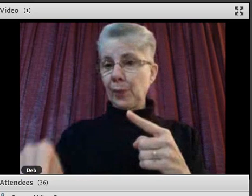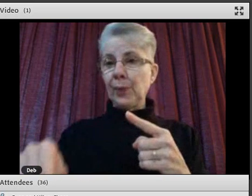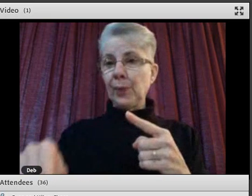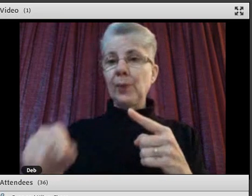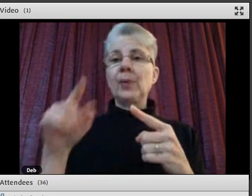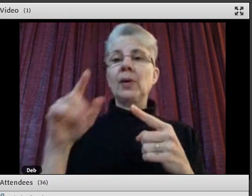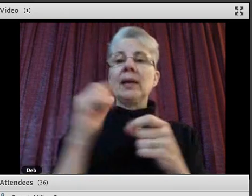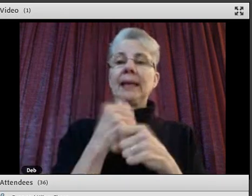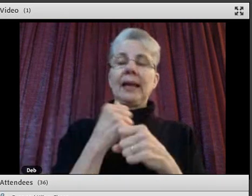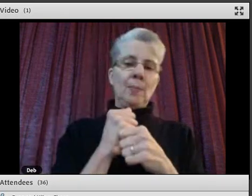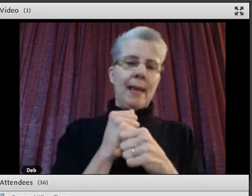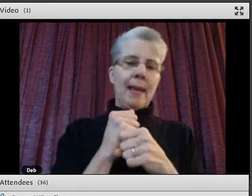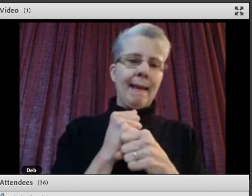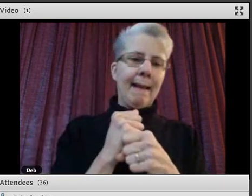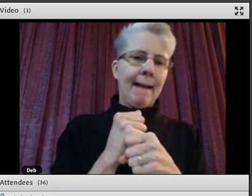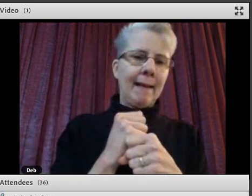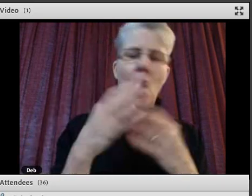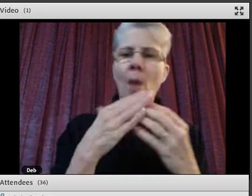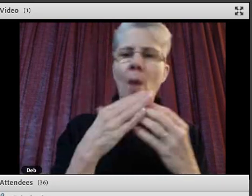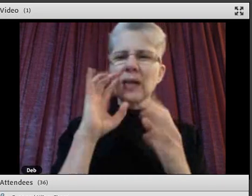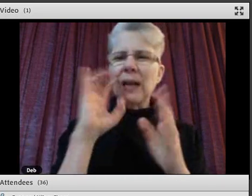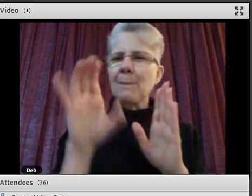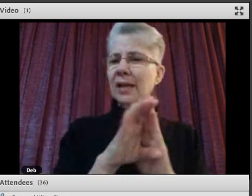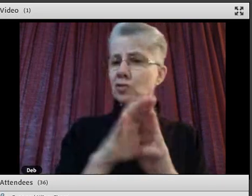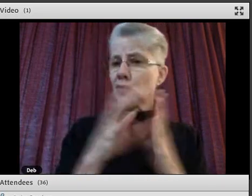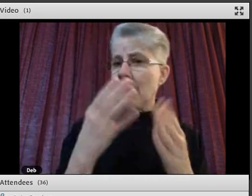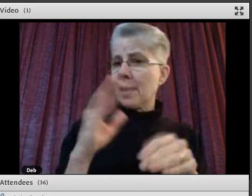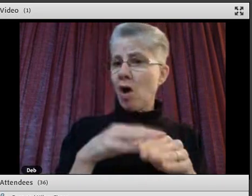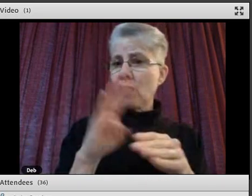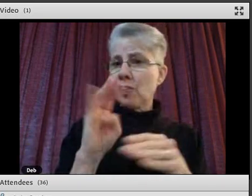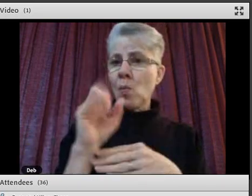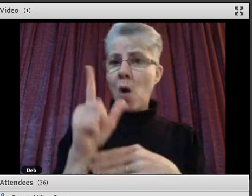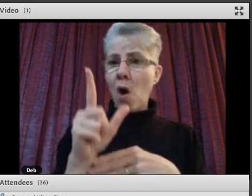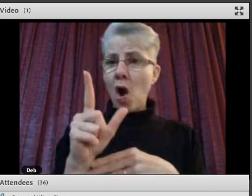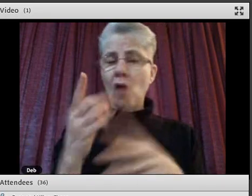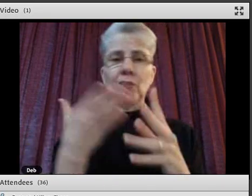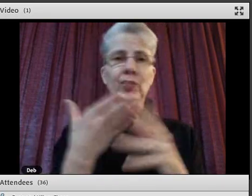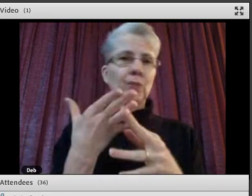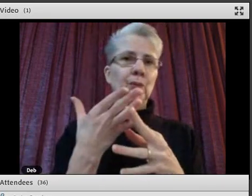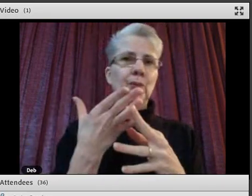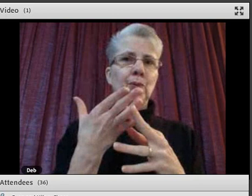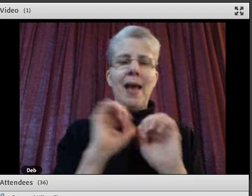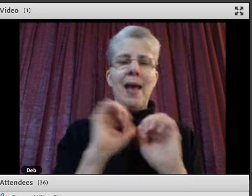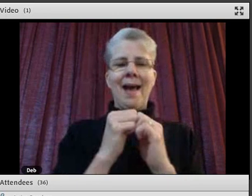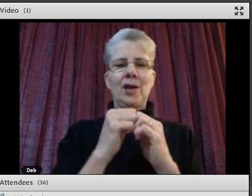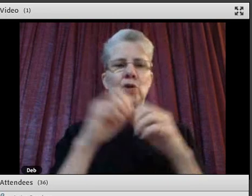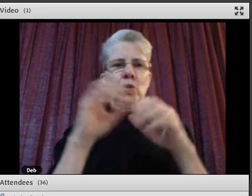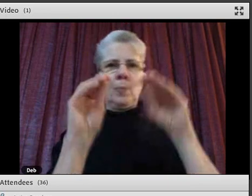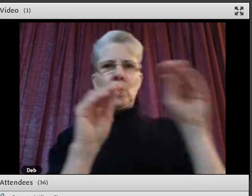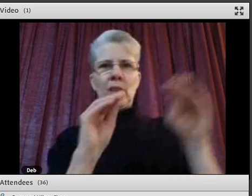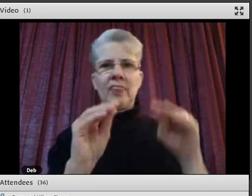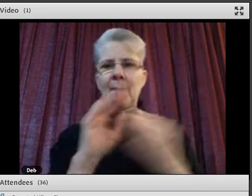all the way through? Can you make almost a picture on the wall through the way